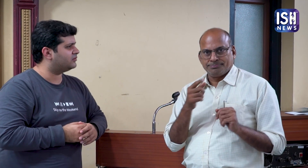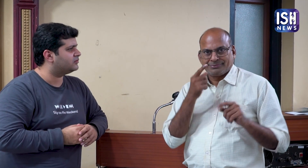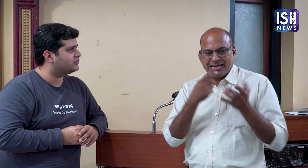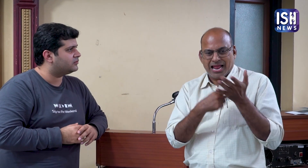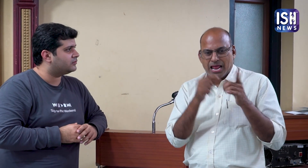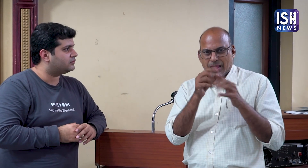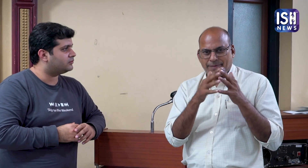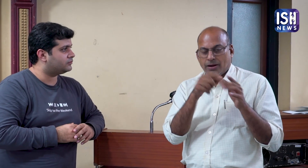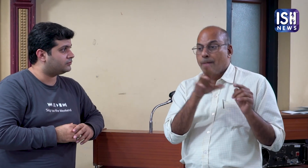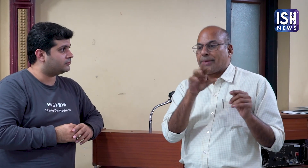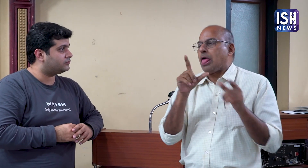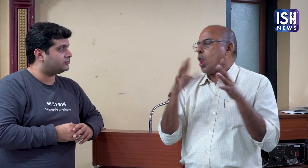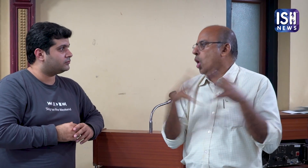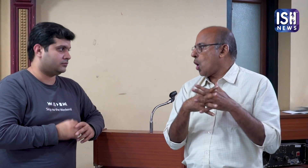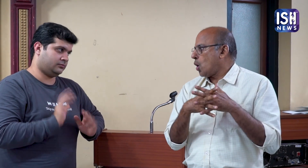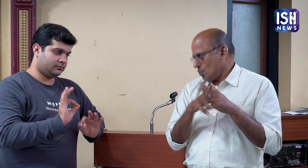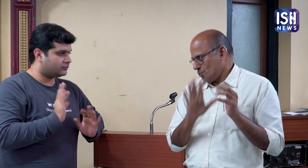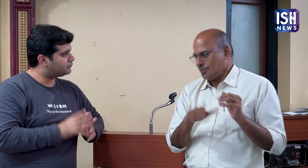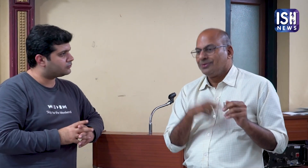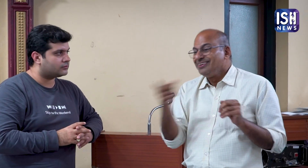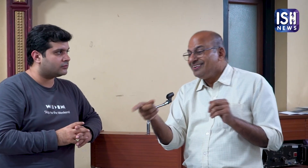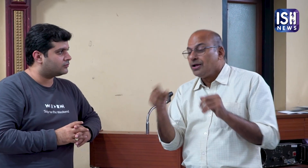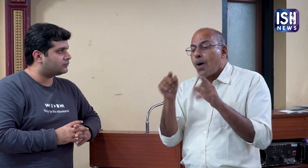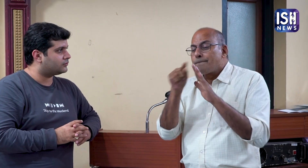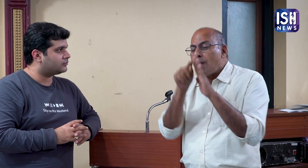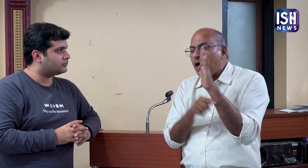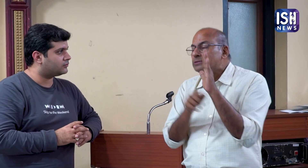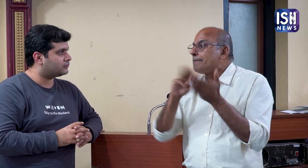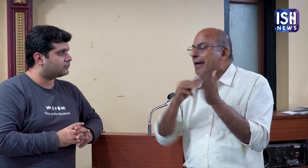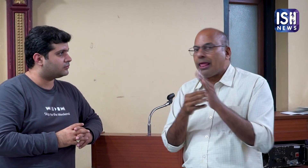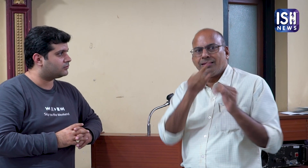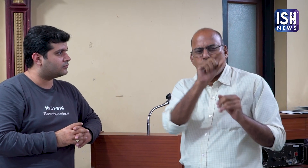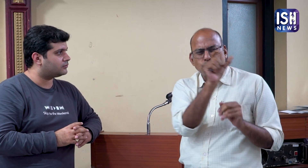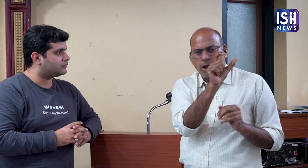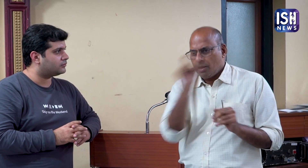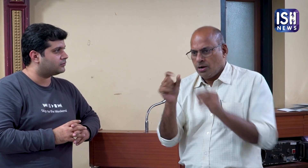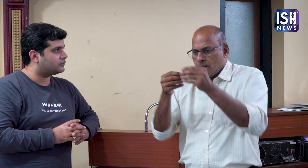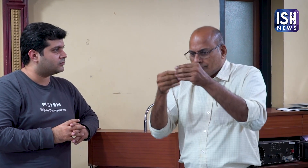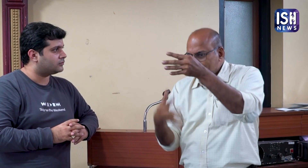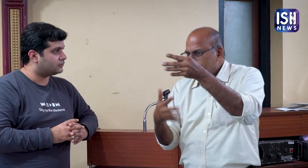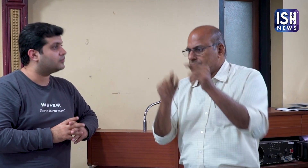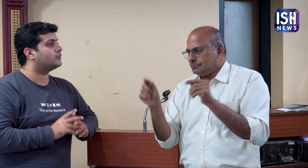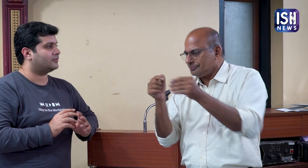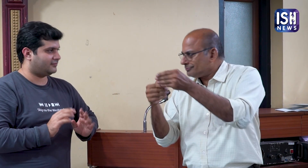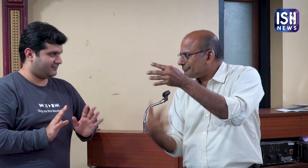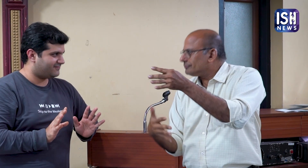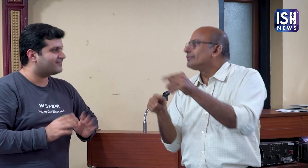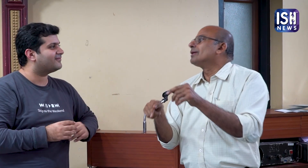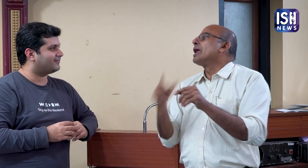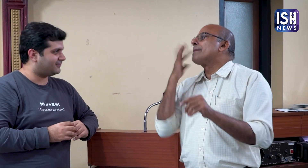RPWD Act is the law. The policy explains various terms mentioned in the law.